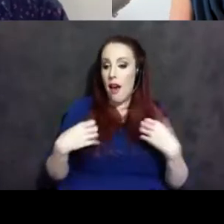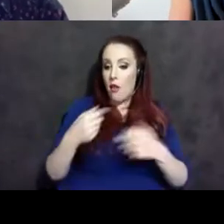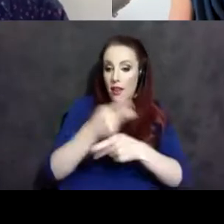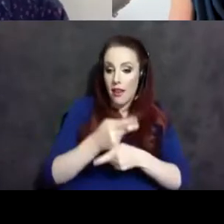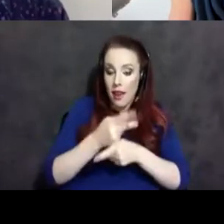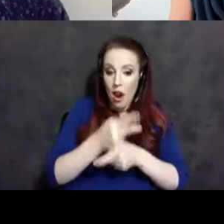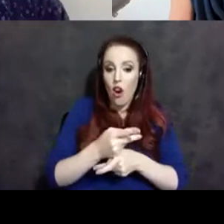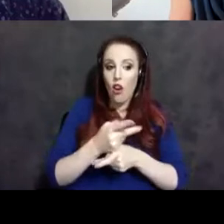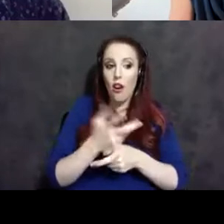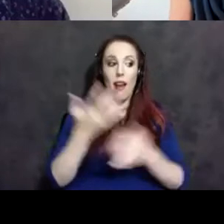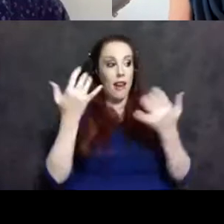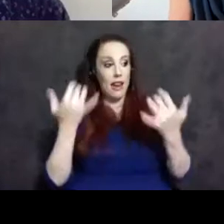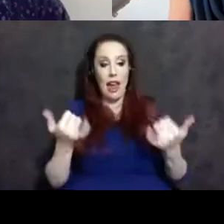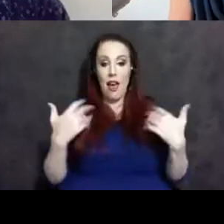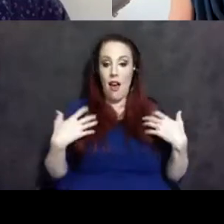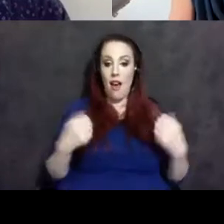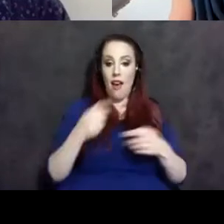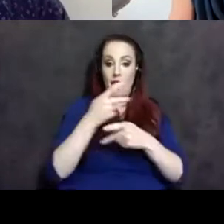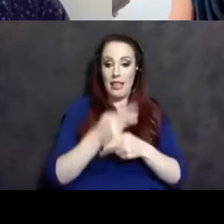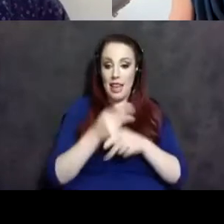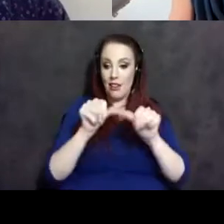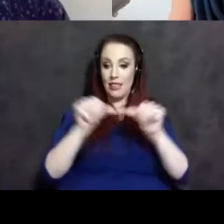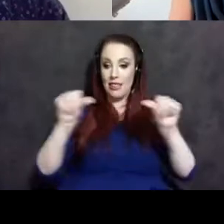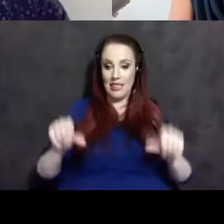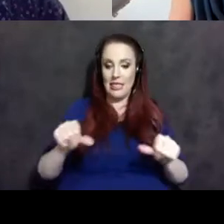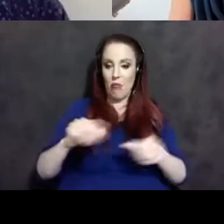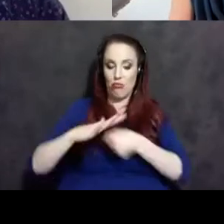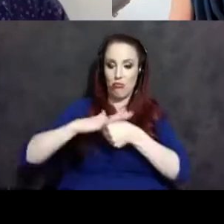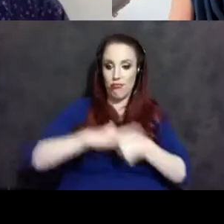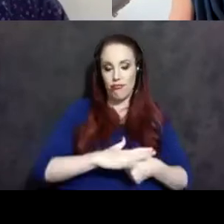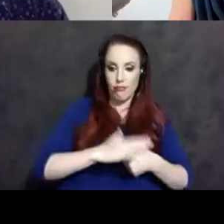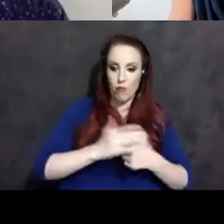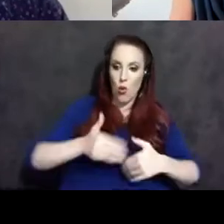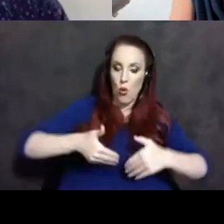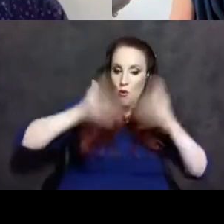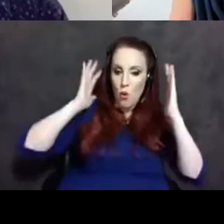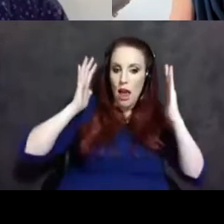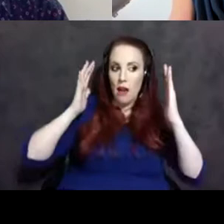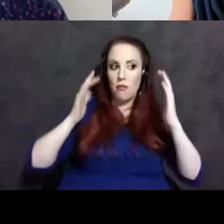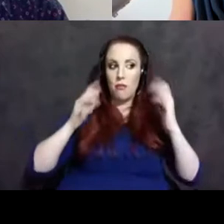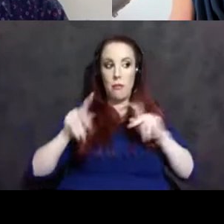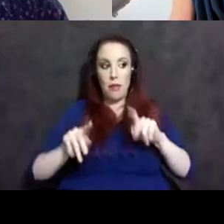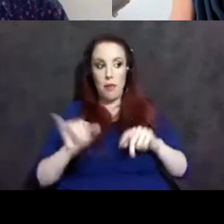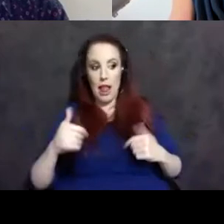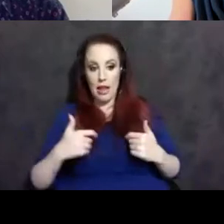So now that their healthcare system is already strained, folks like me that depends on hormone